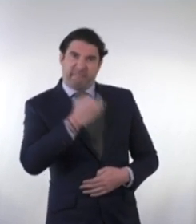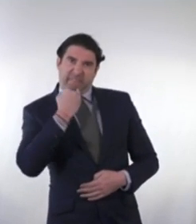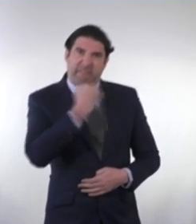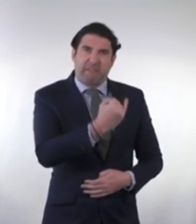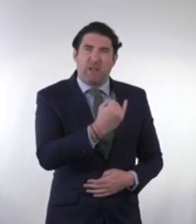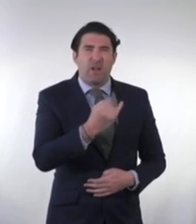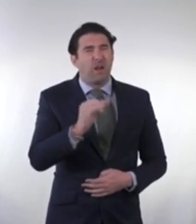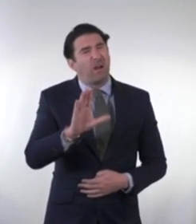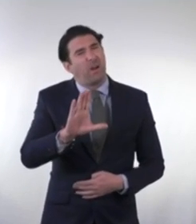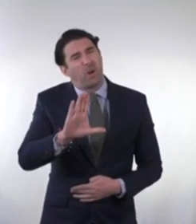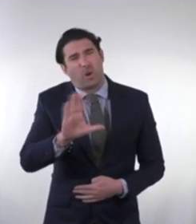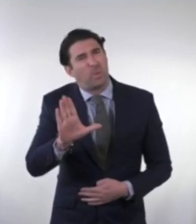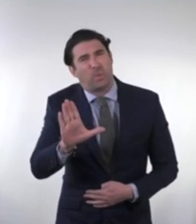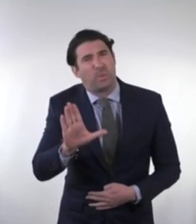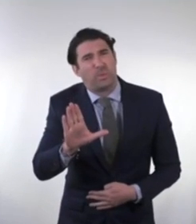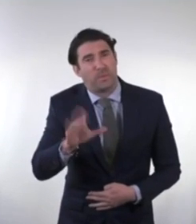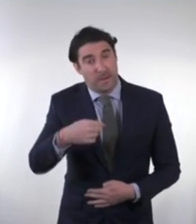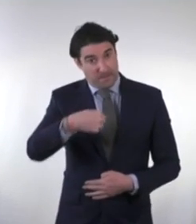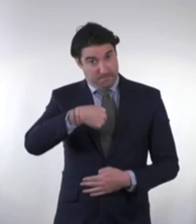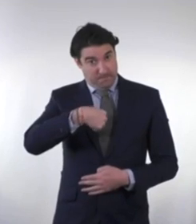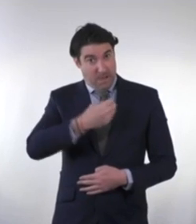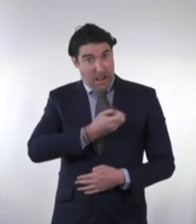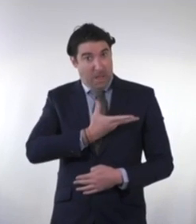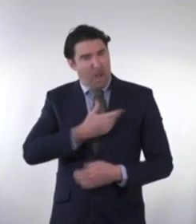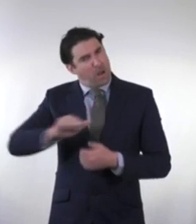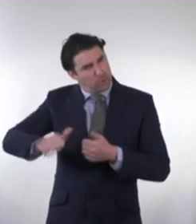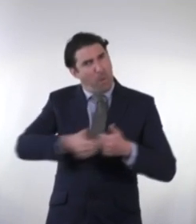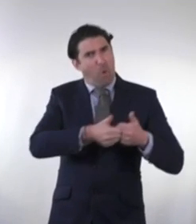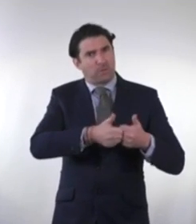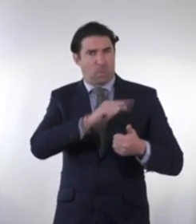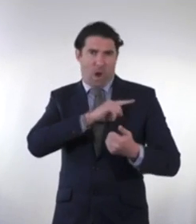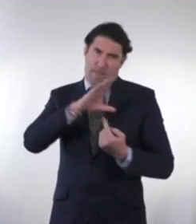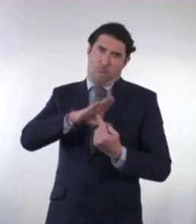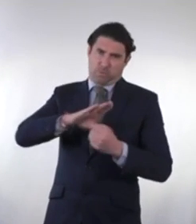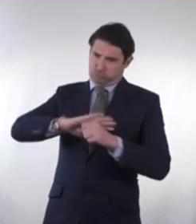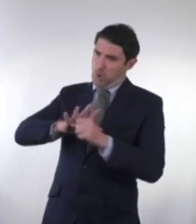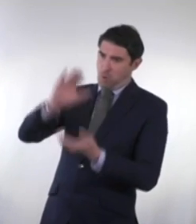as the hon. Gentleman rightly says, and I recall that there was a referendum in 2014 in which the